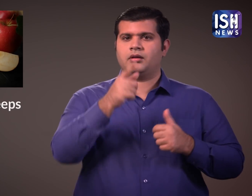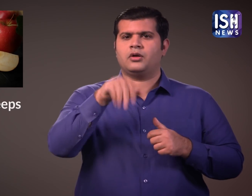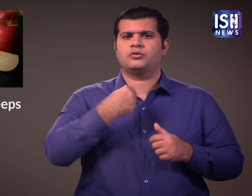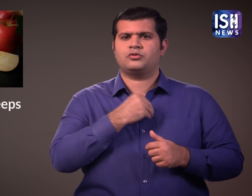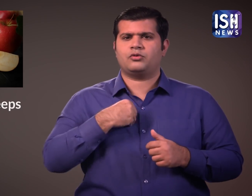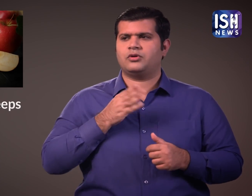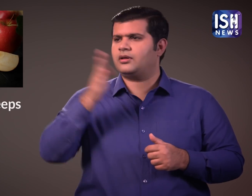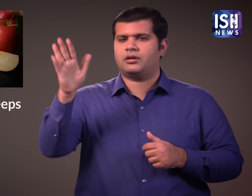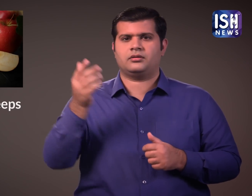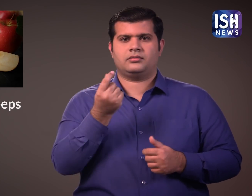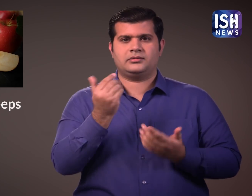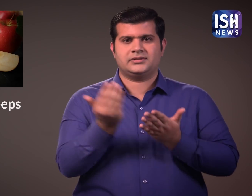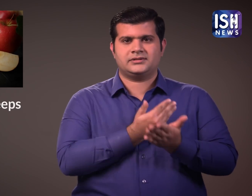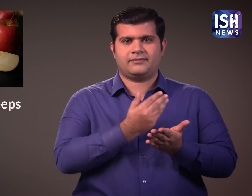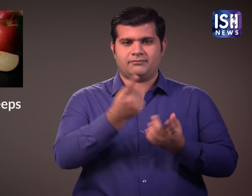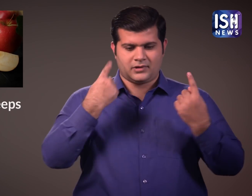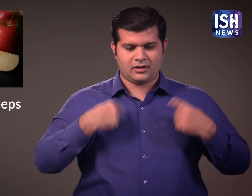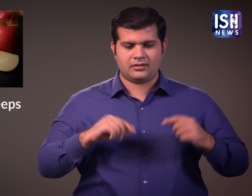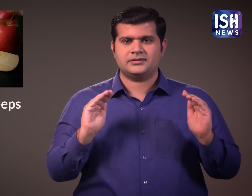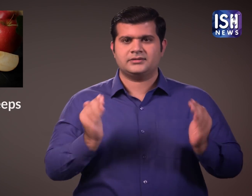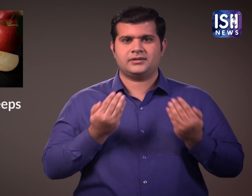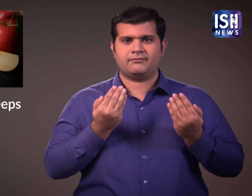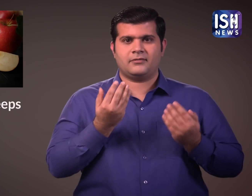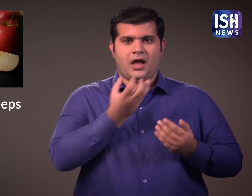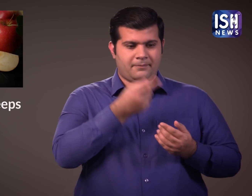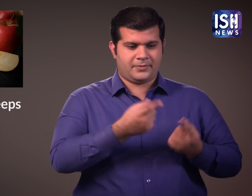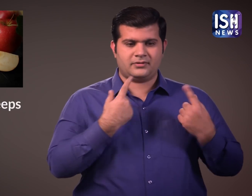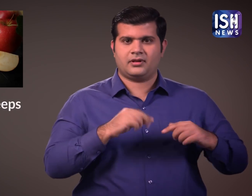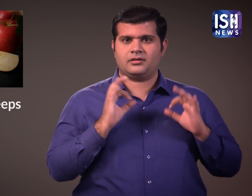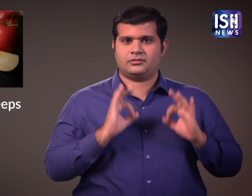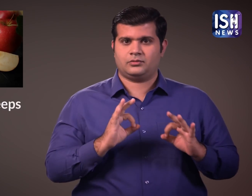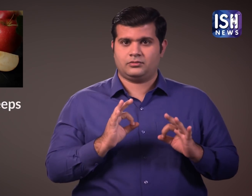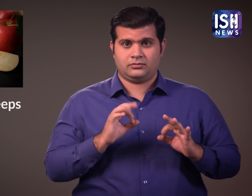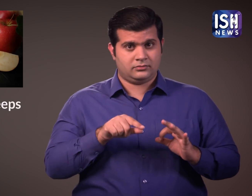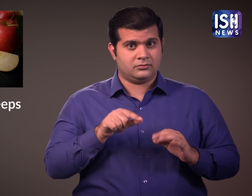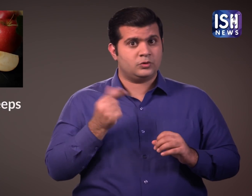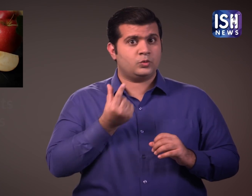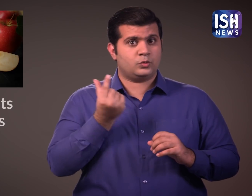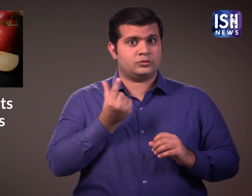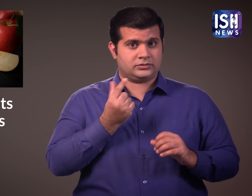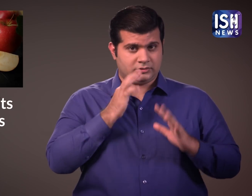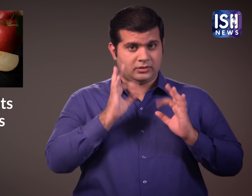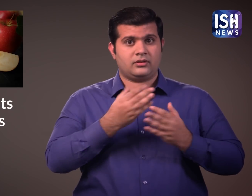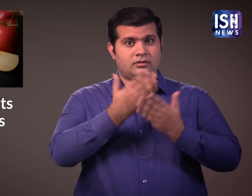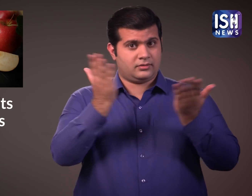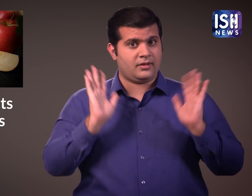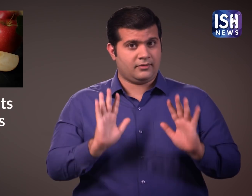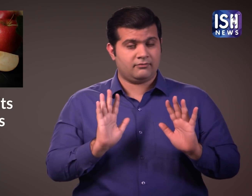It protects your body, keeps you away from the doctor and saves your money. It is very useful!